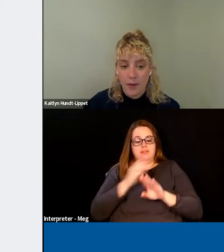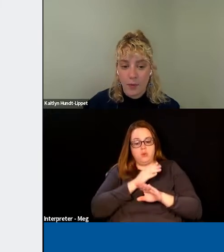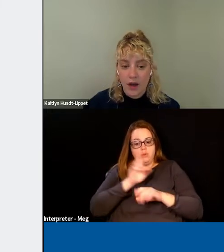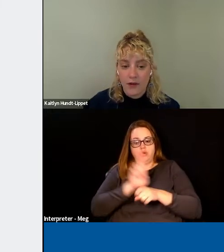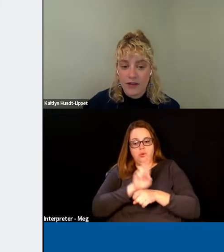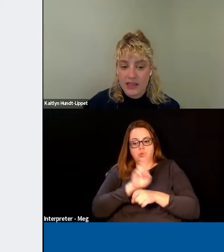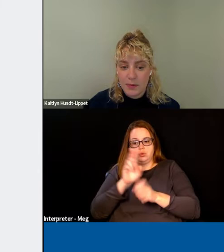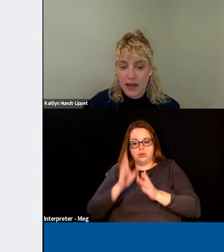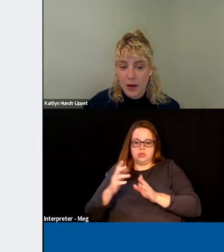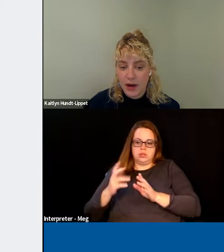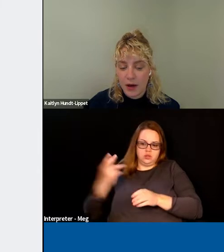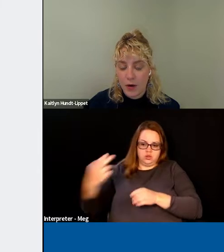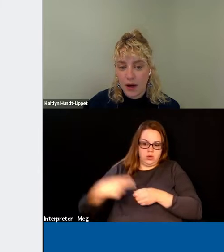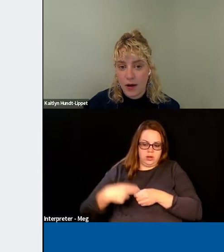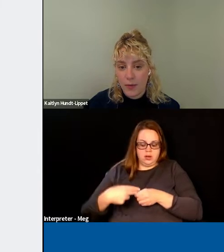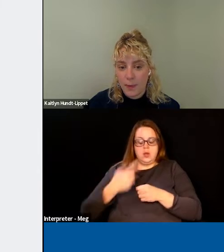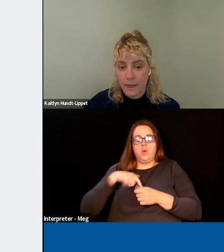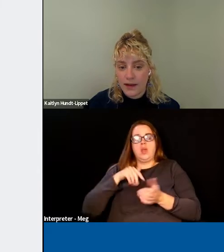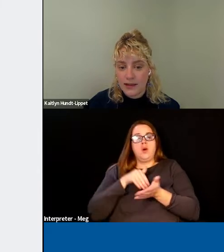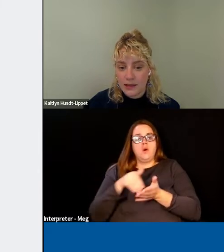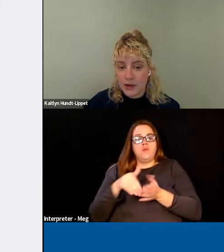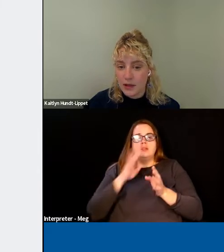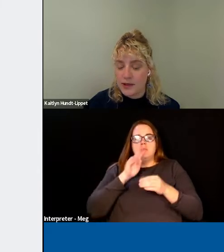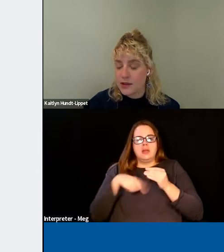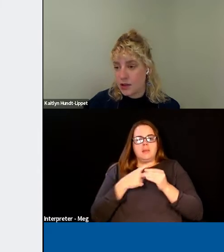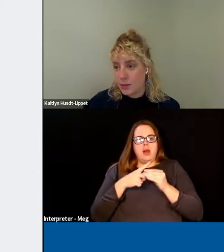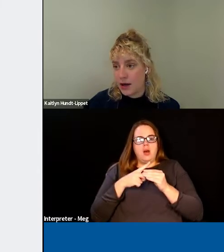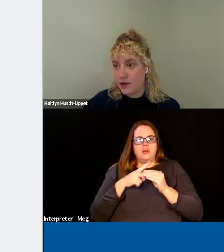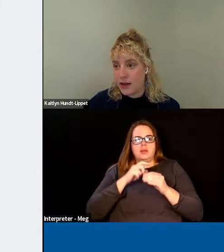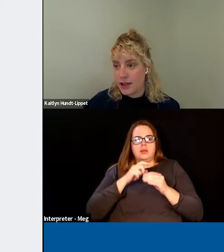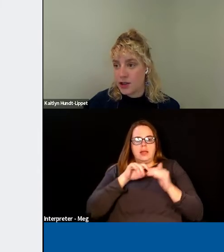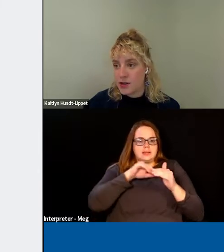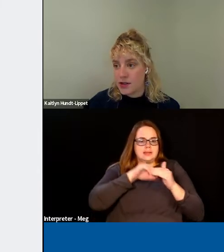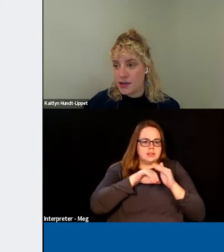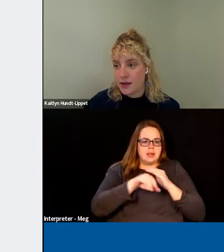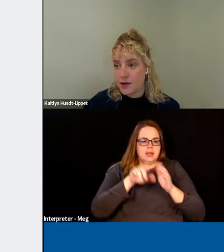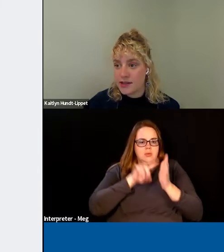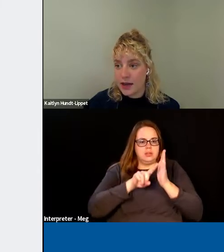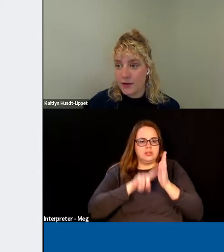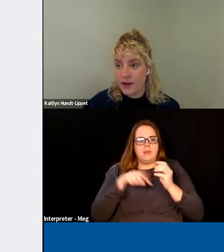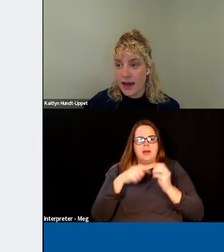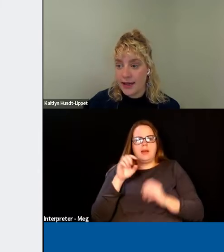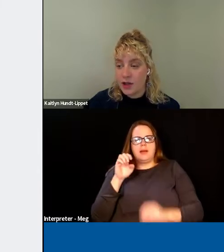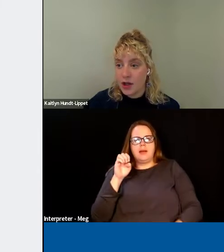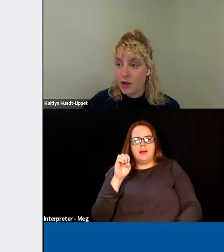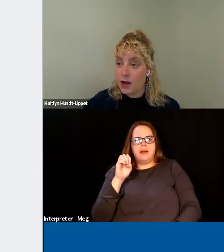We often speak about, in accessibility research about the edge users, that if you design for the edge,